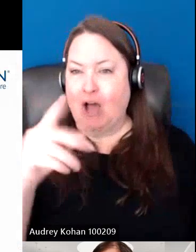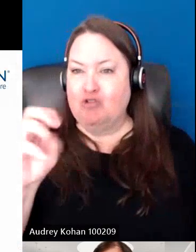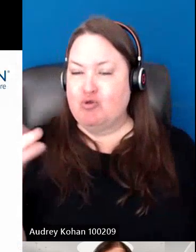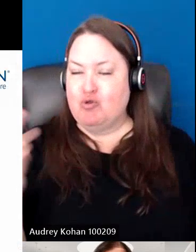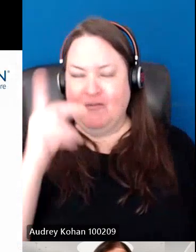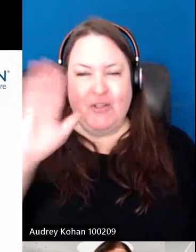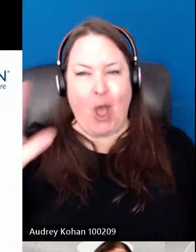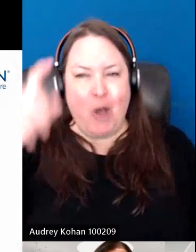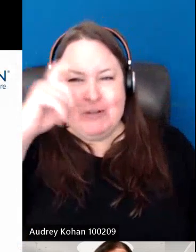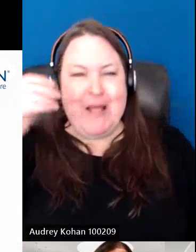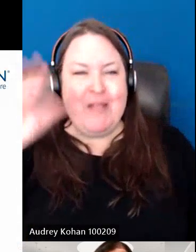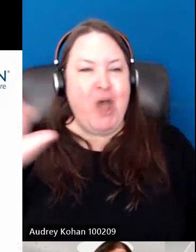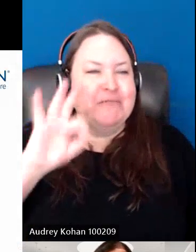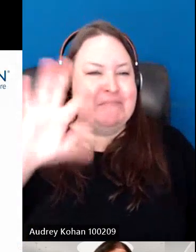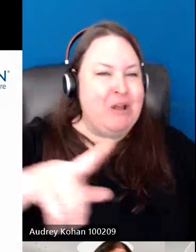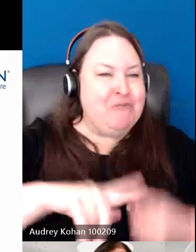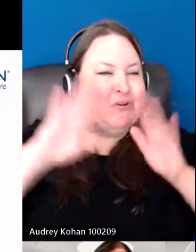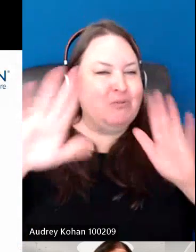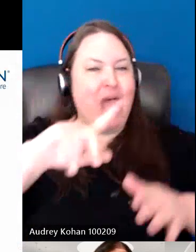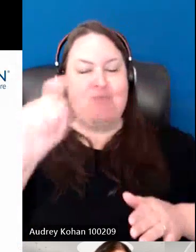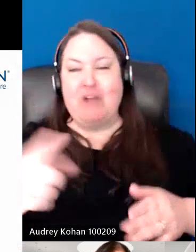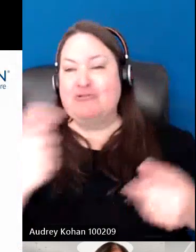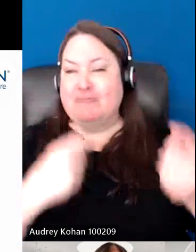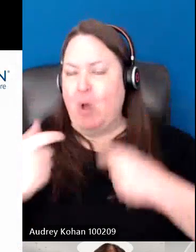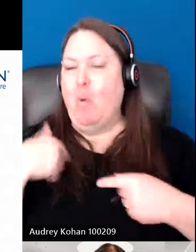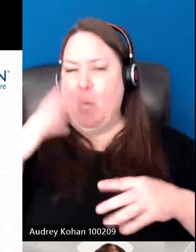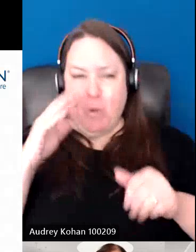insight today into the great questions that came in we will continue to work through the questions